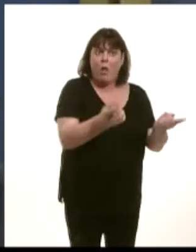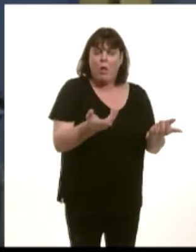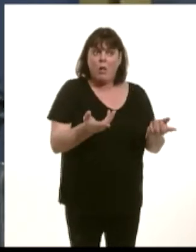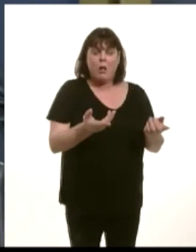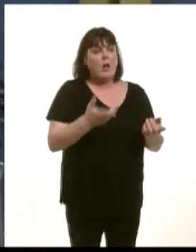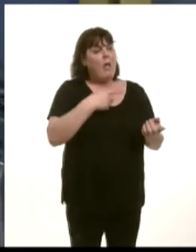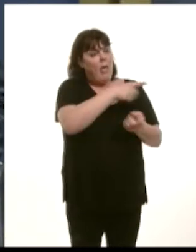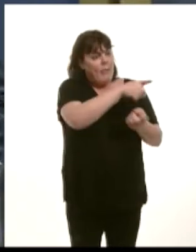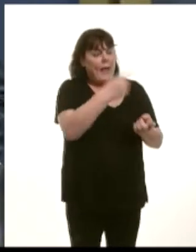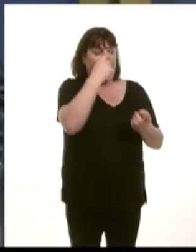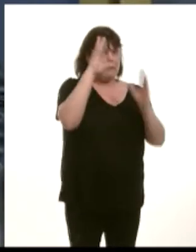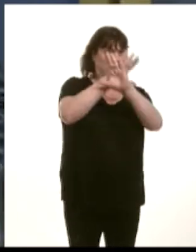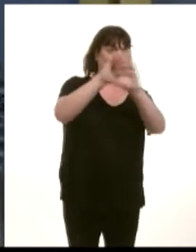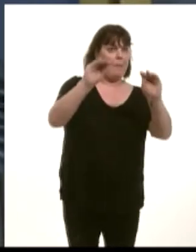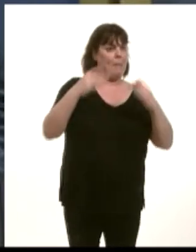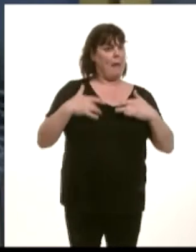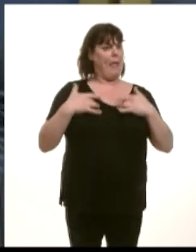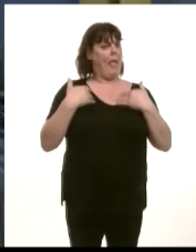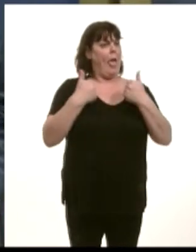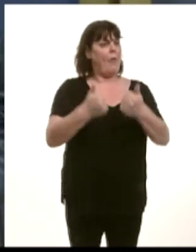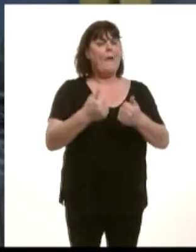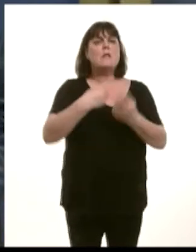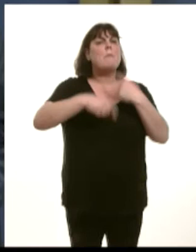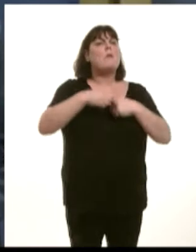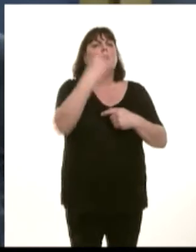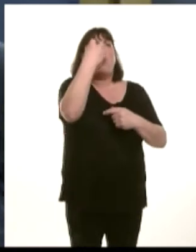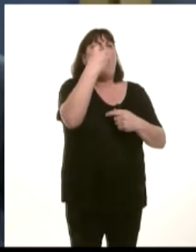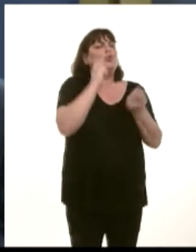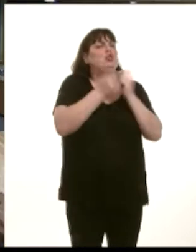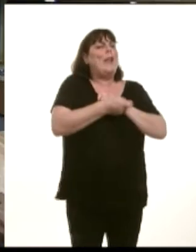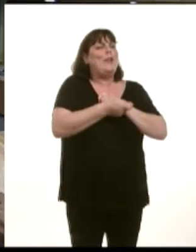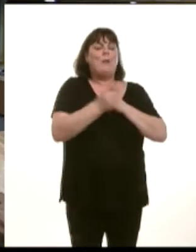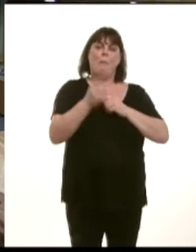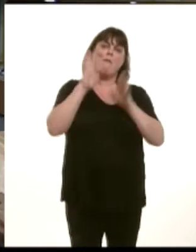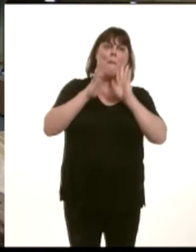It may be too late for some of us, but it’s not too late for our young people. Carwyn Jones: I do sympathise.